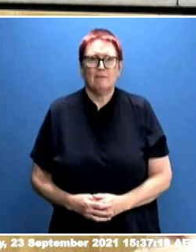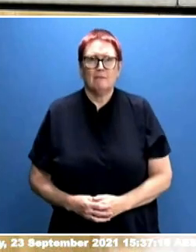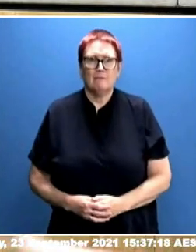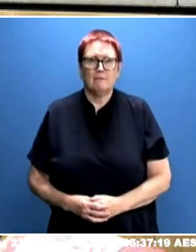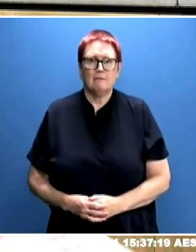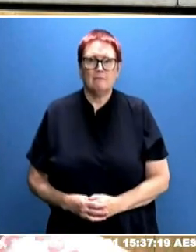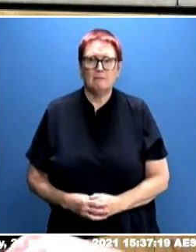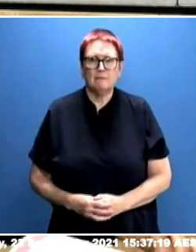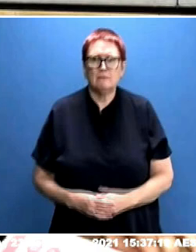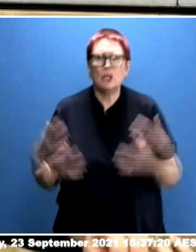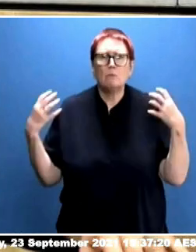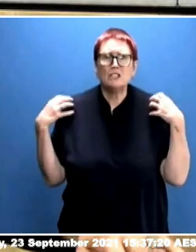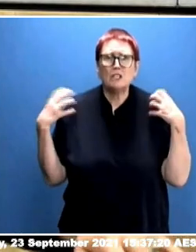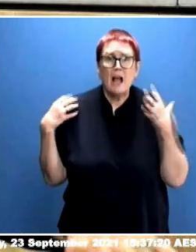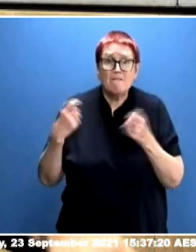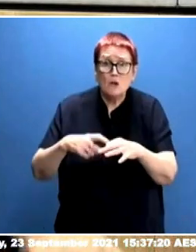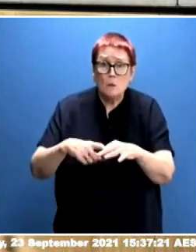Commissioner Mason, do you have a question for Ms Kerr?